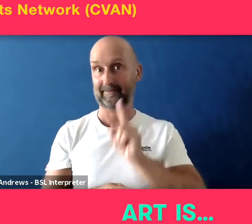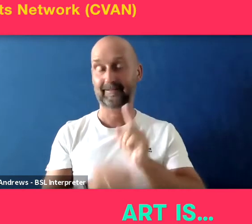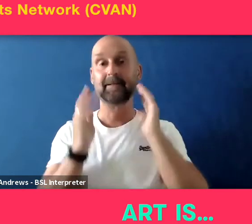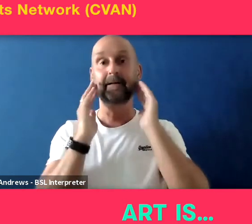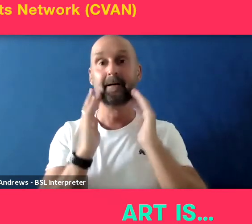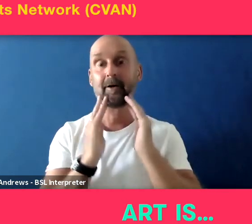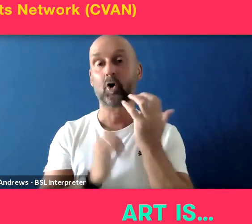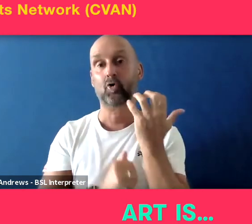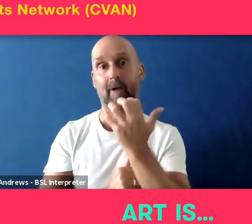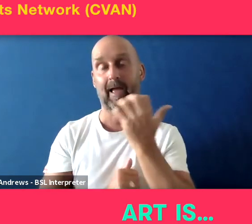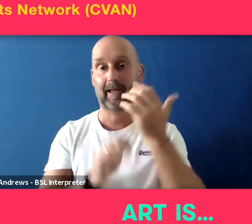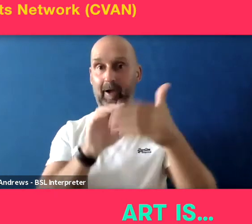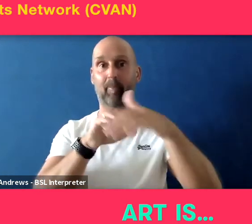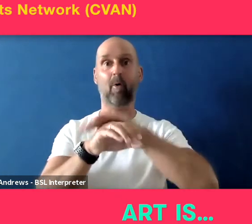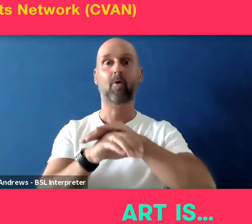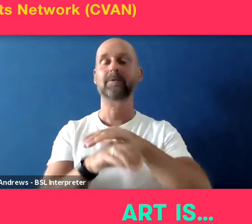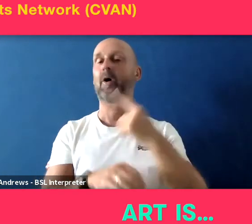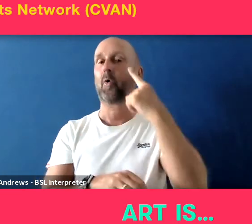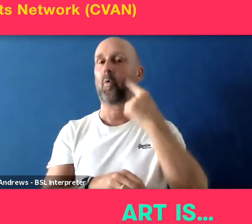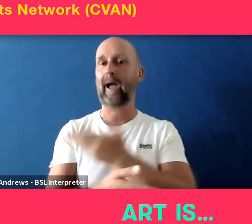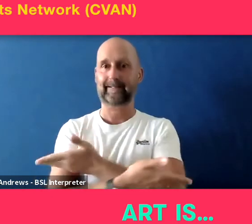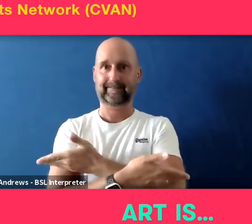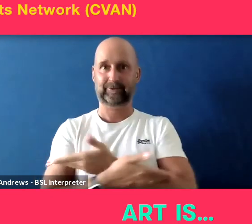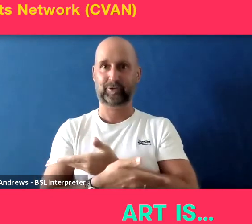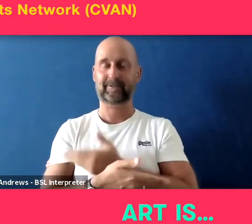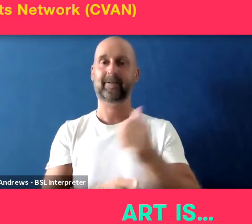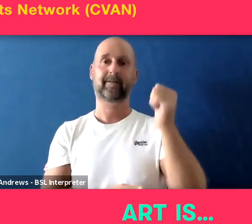bald, and wearing a white T-shirt with a blue background.